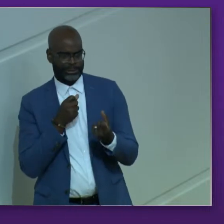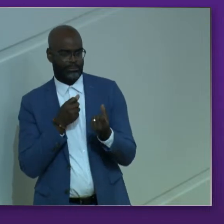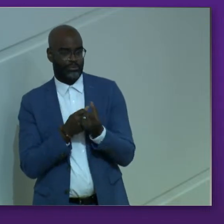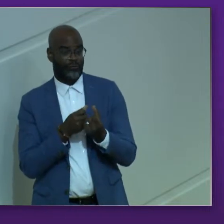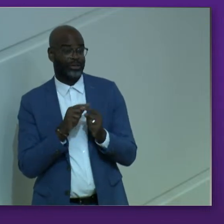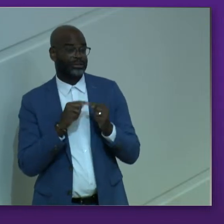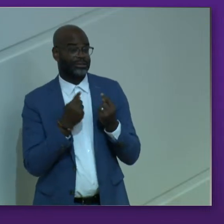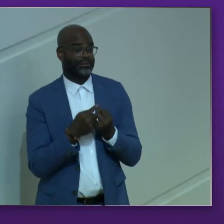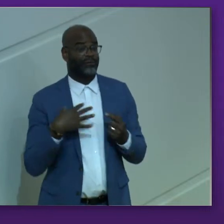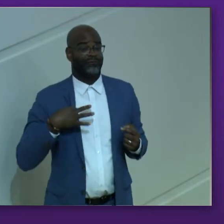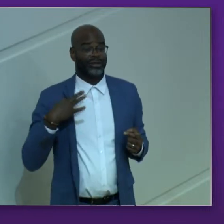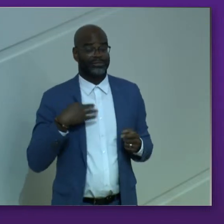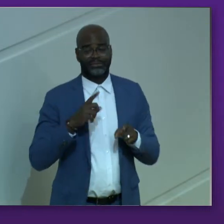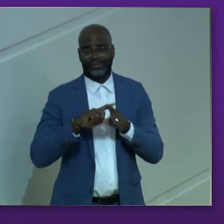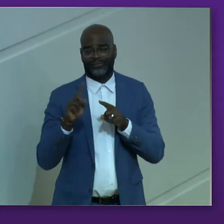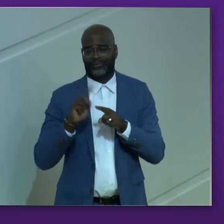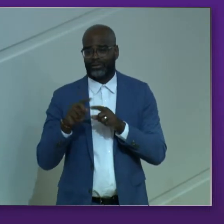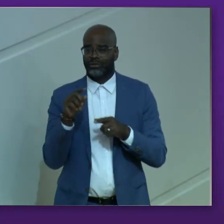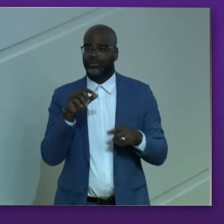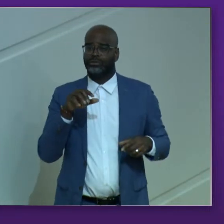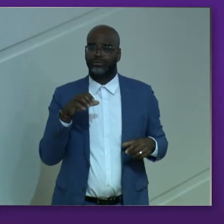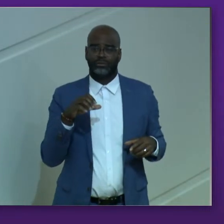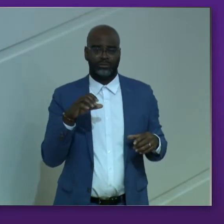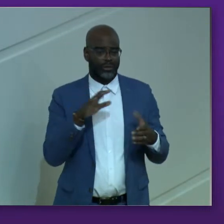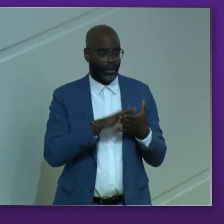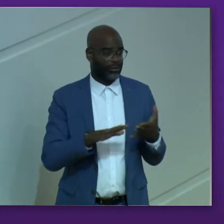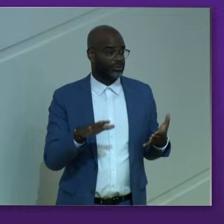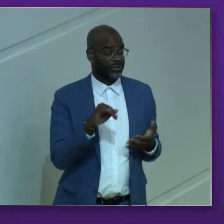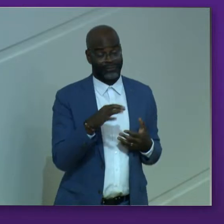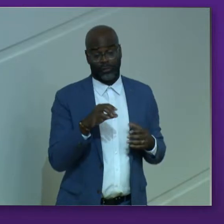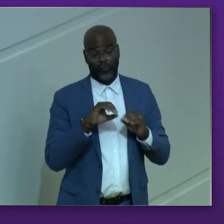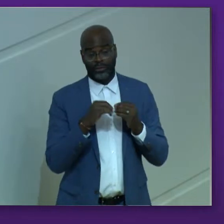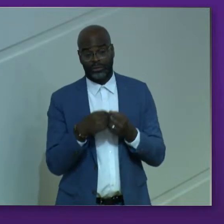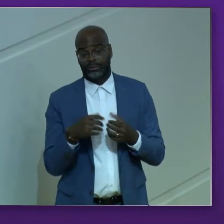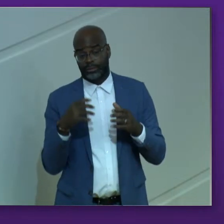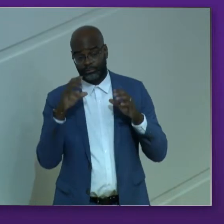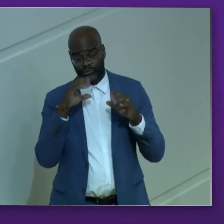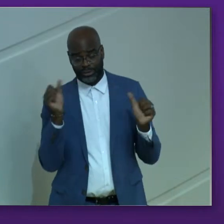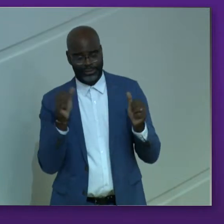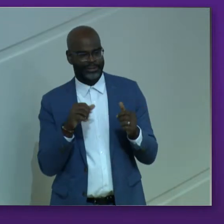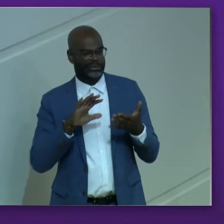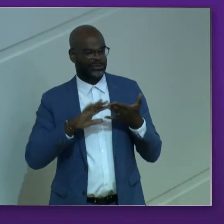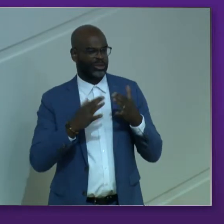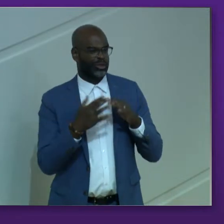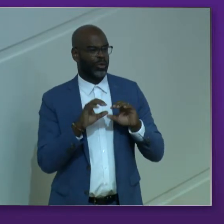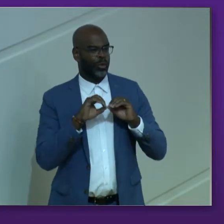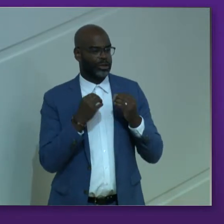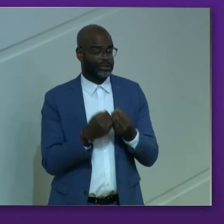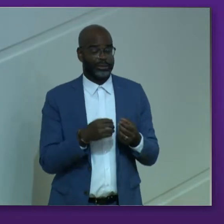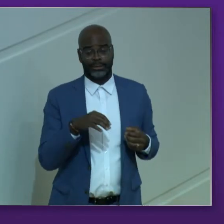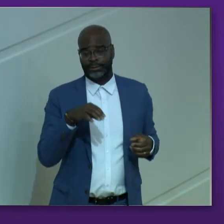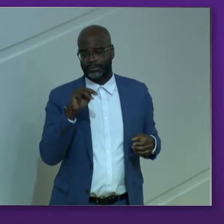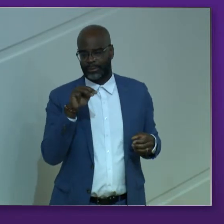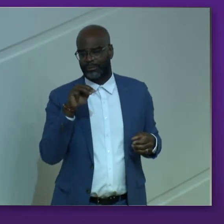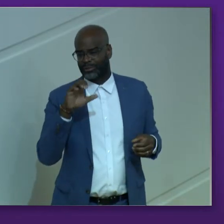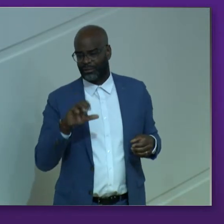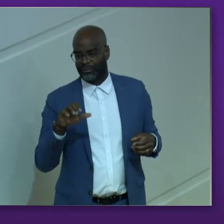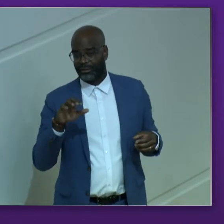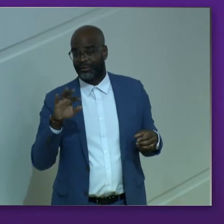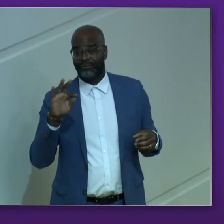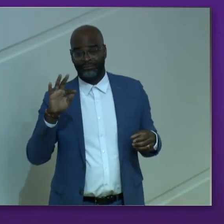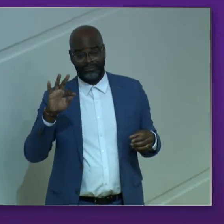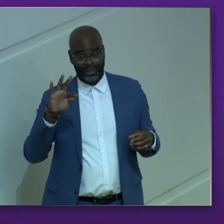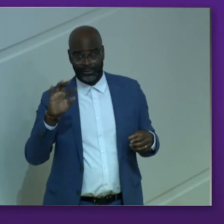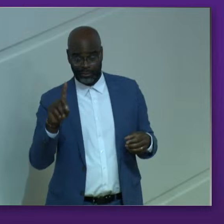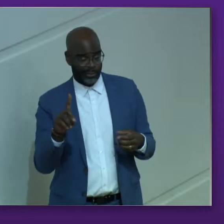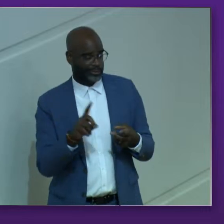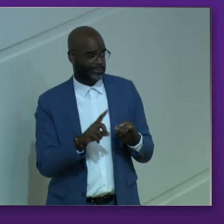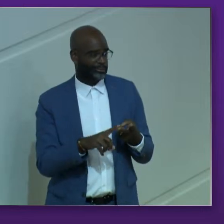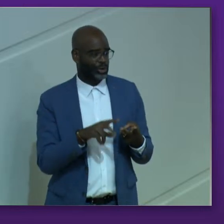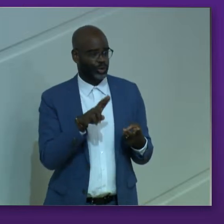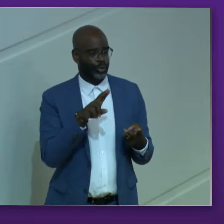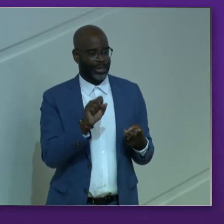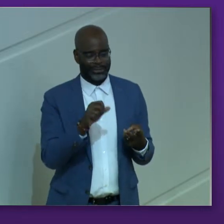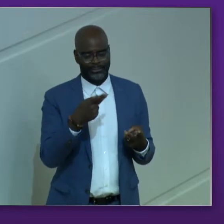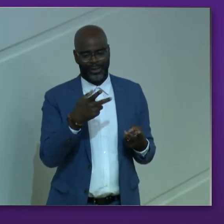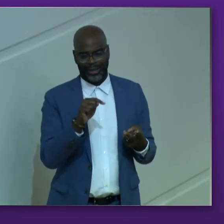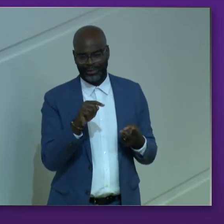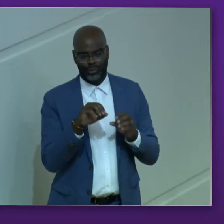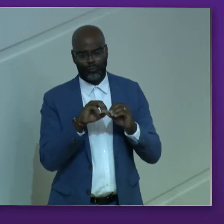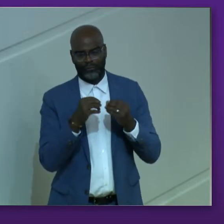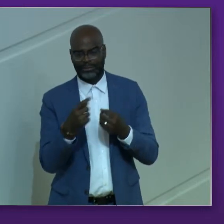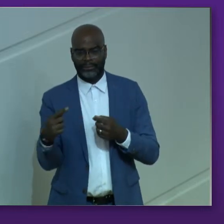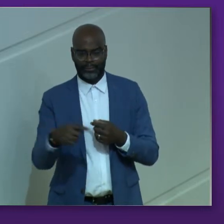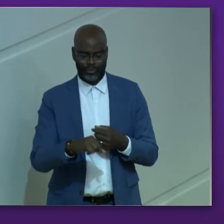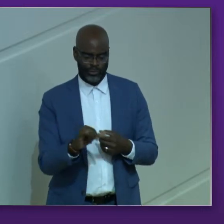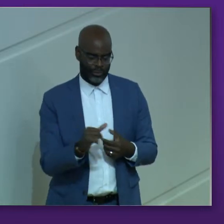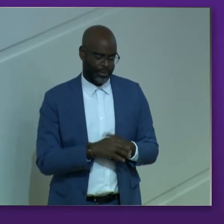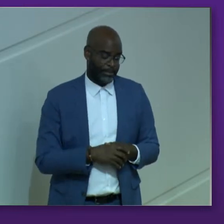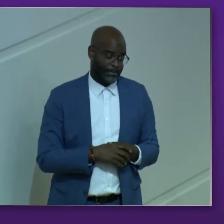AMONG OTHERS.